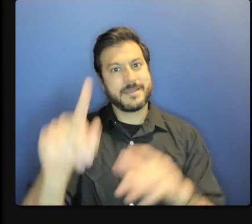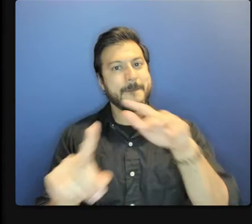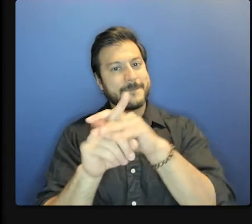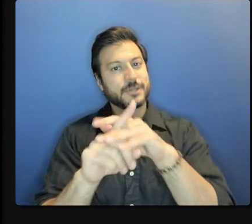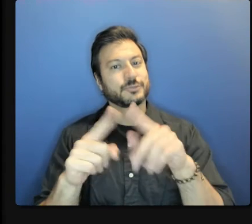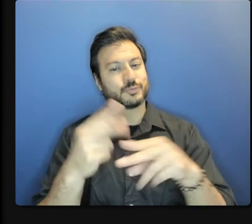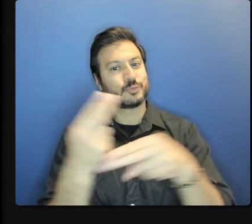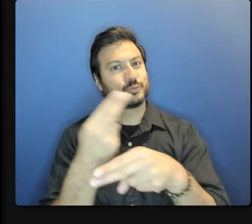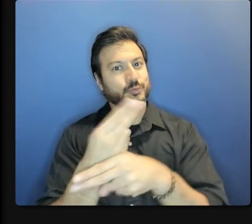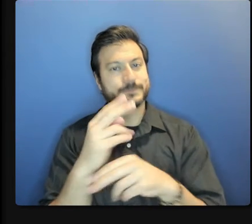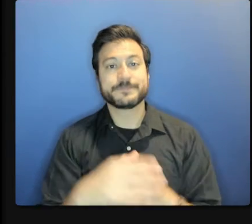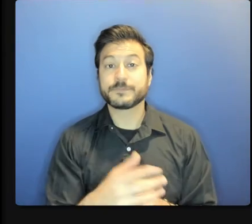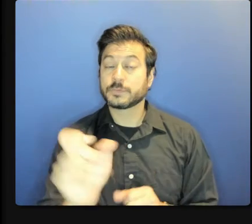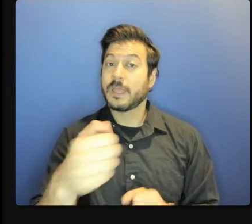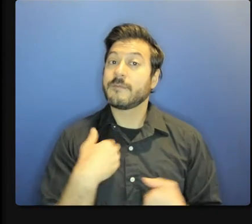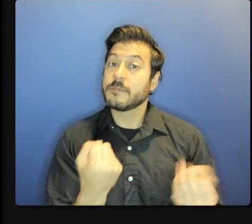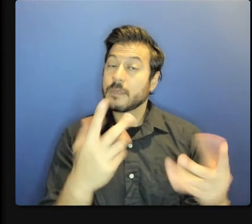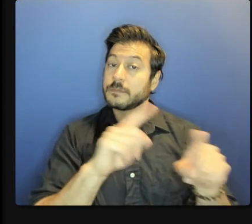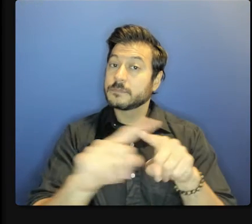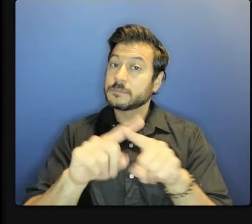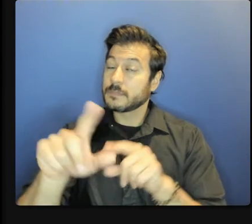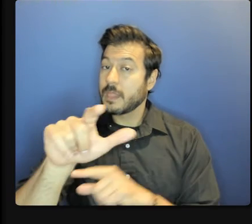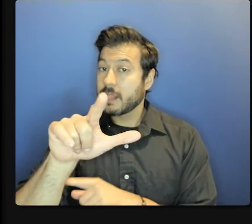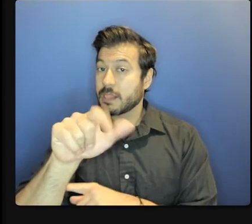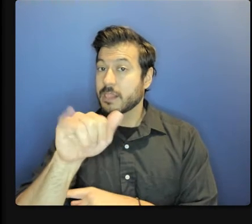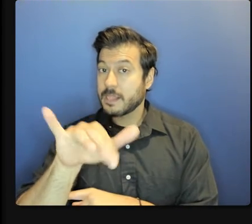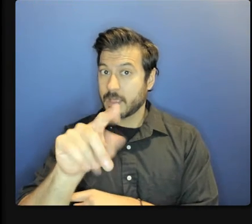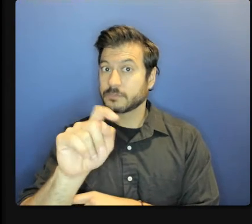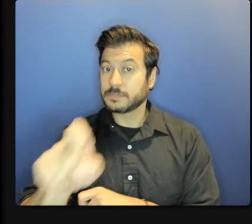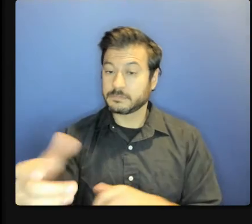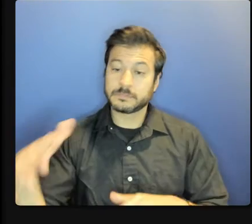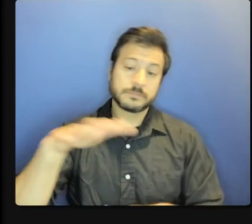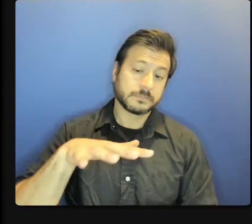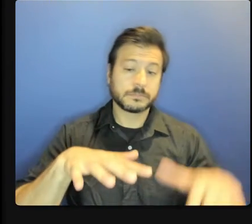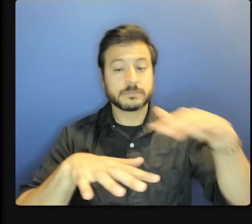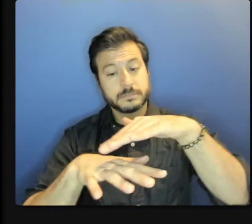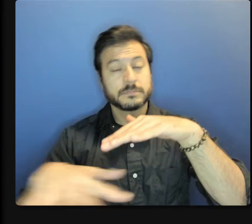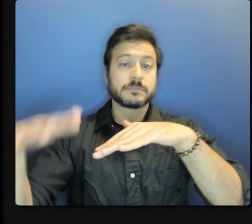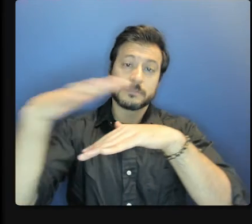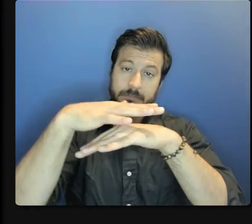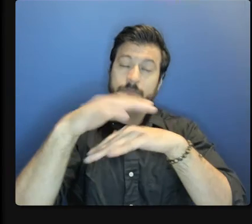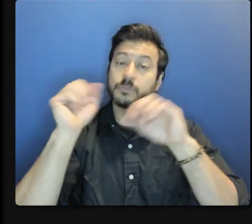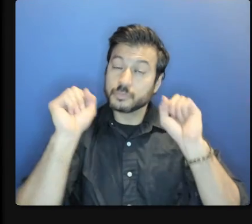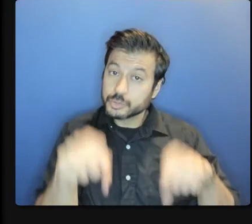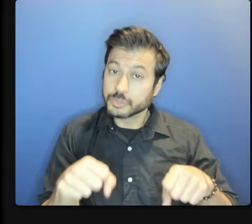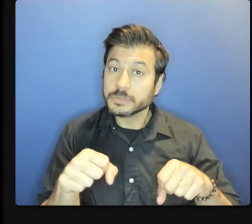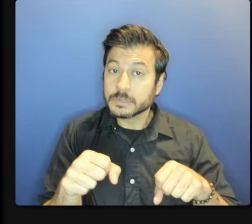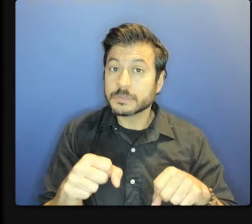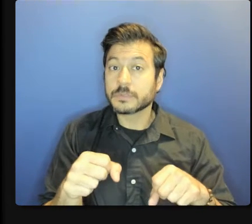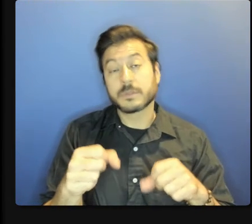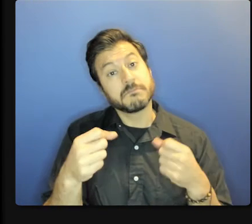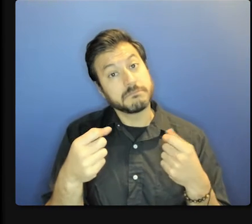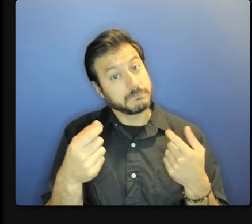One way to do this is to have multiple different layouts, each one successively adding new controls until the full set's available.